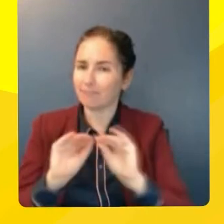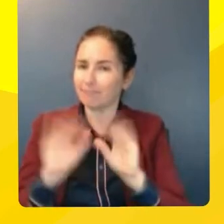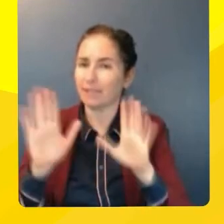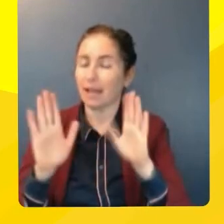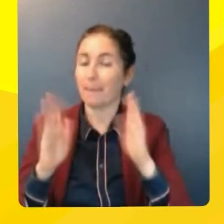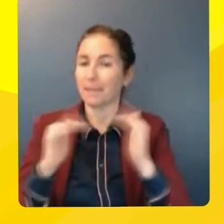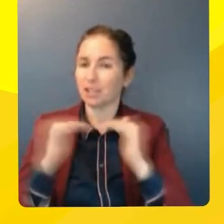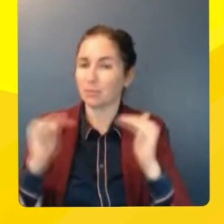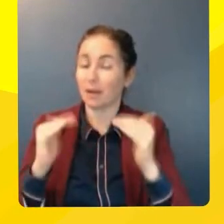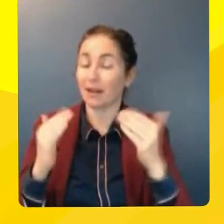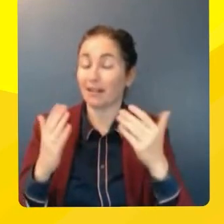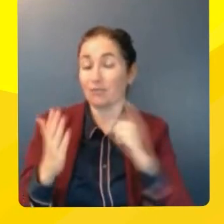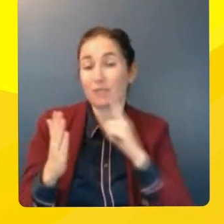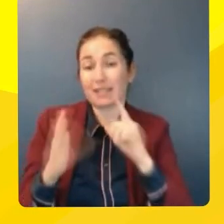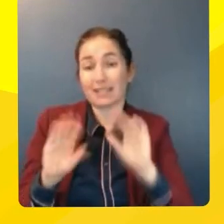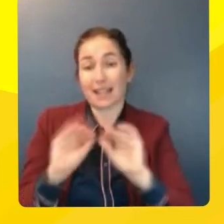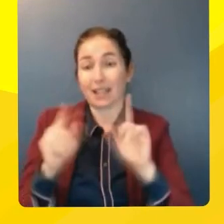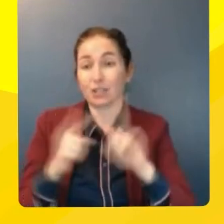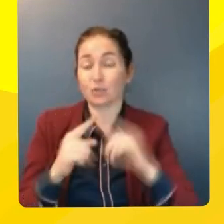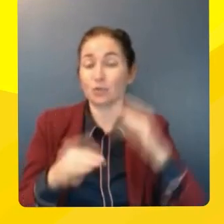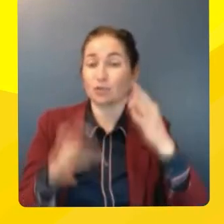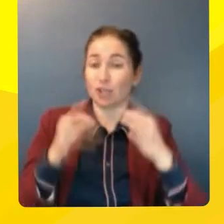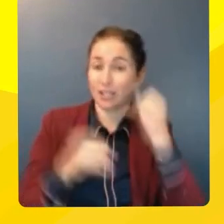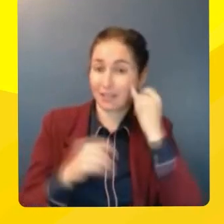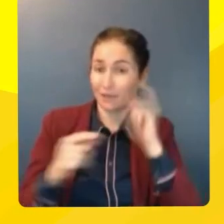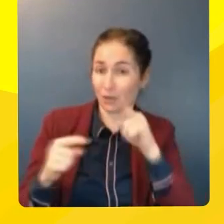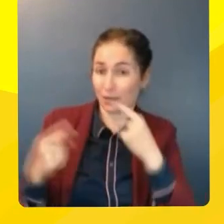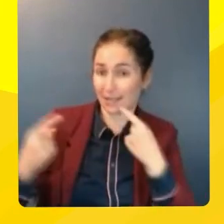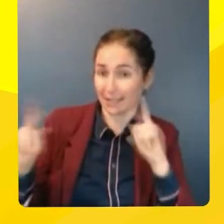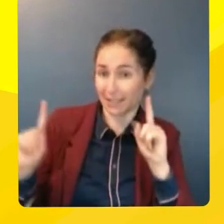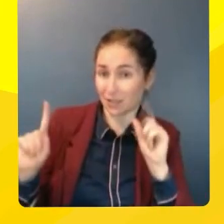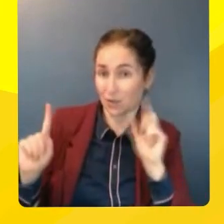very clear to judge whether you succeeded or failed.